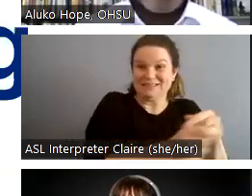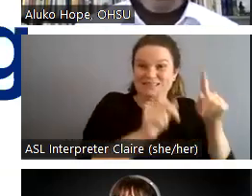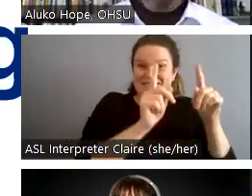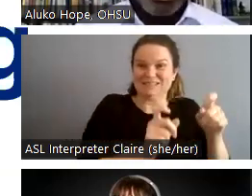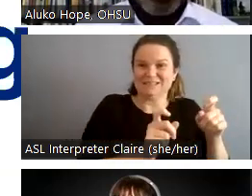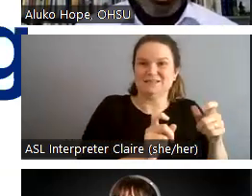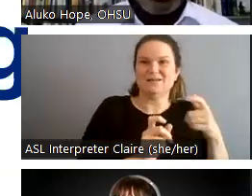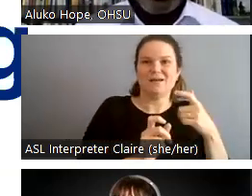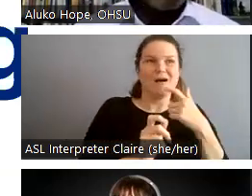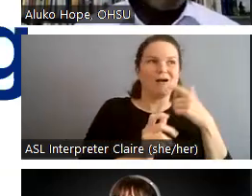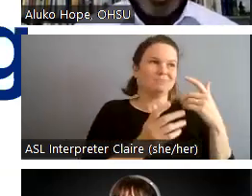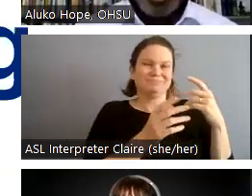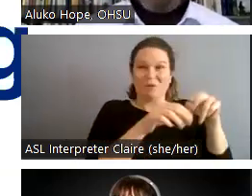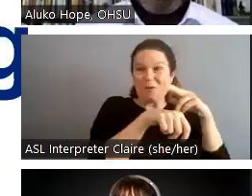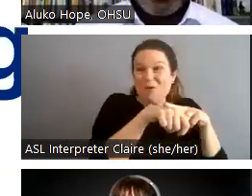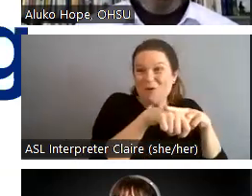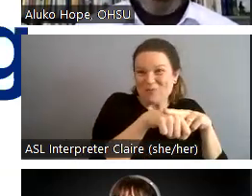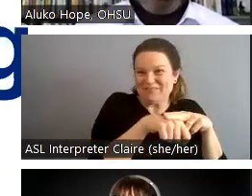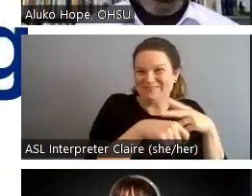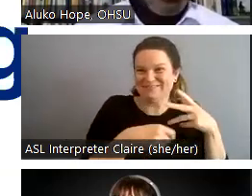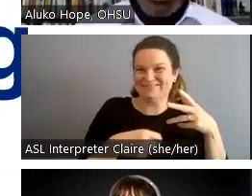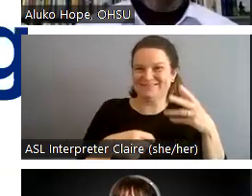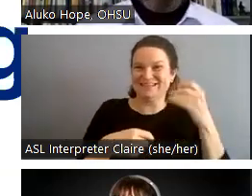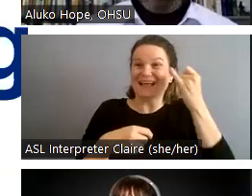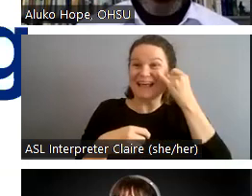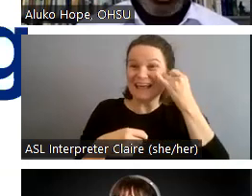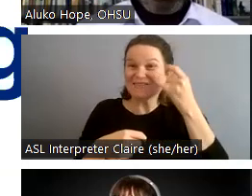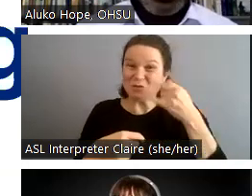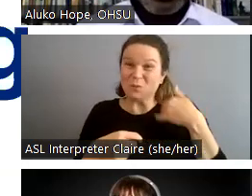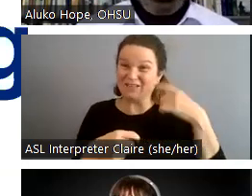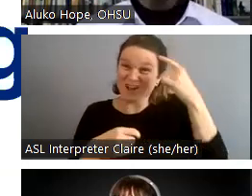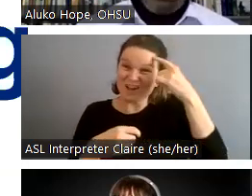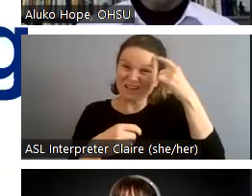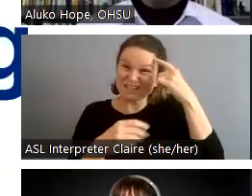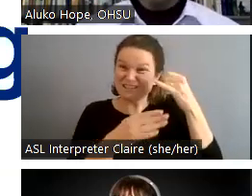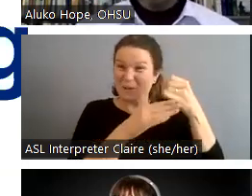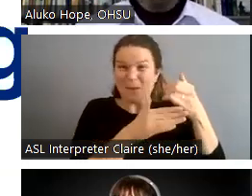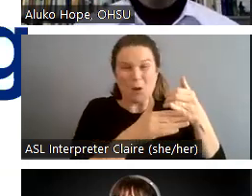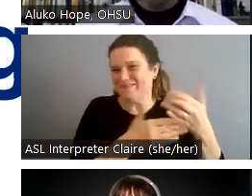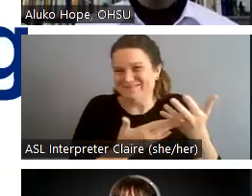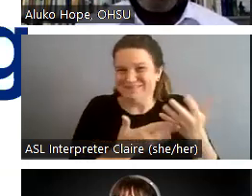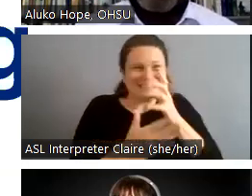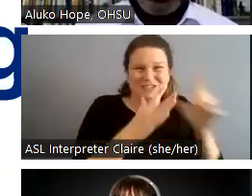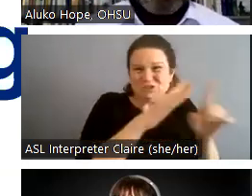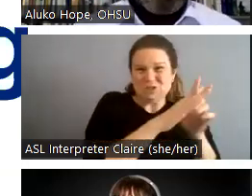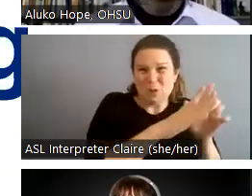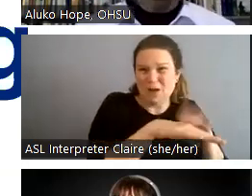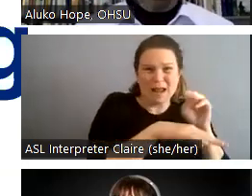pick up things on the brain MRI if you have cognitive impairment, and that could be frustrating to patients, but that's